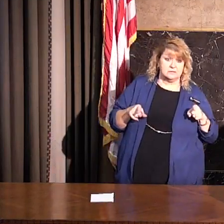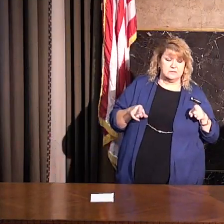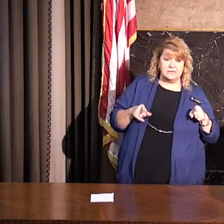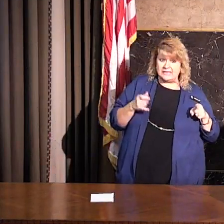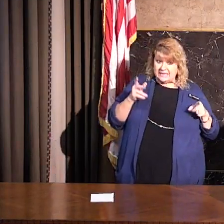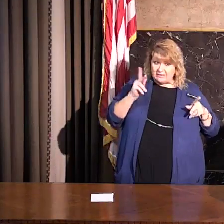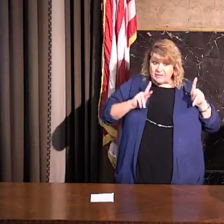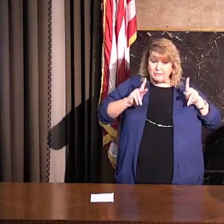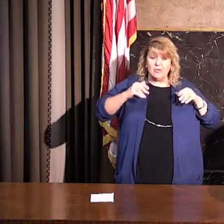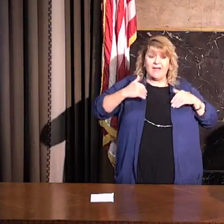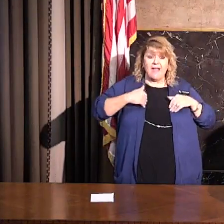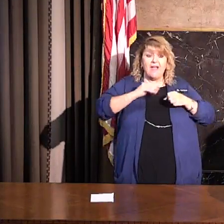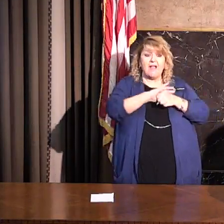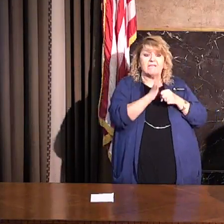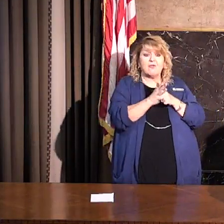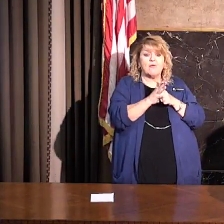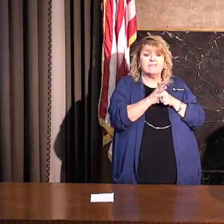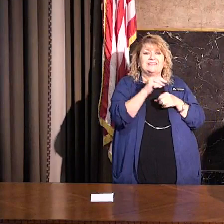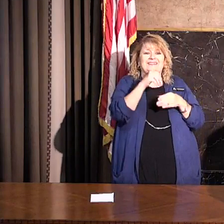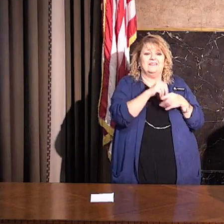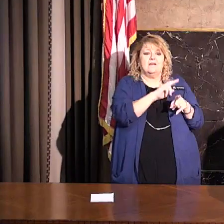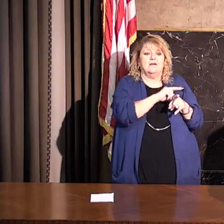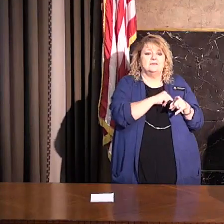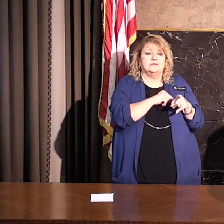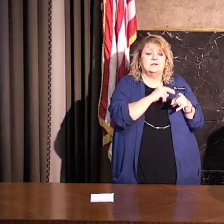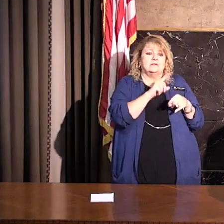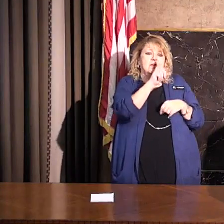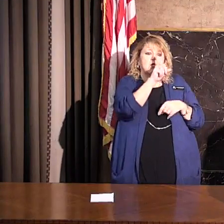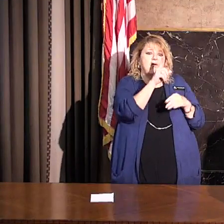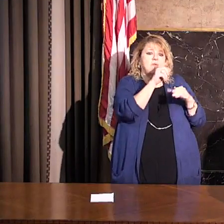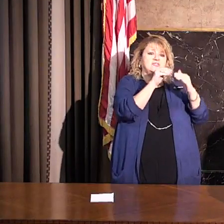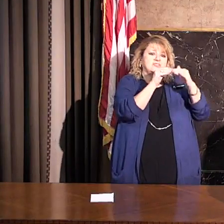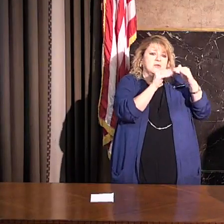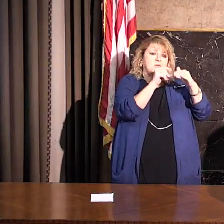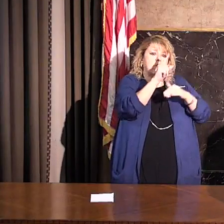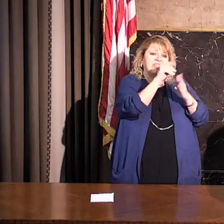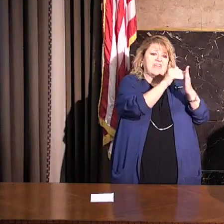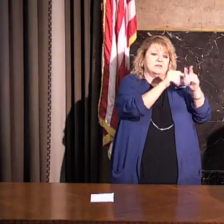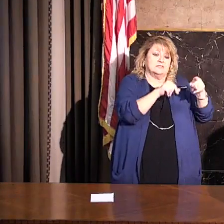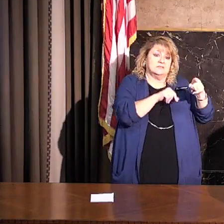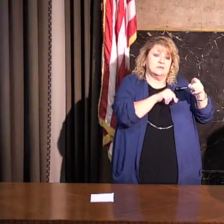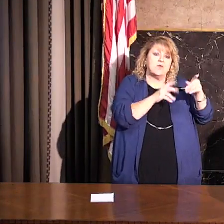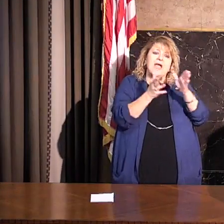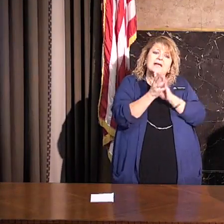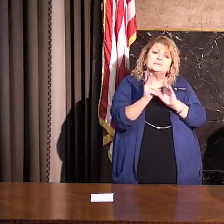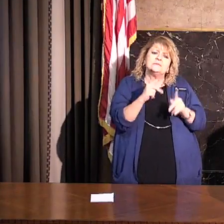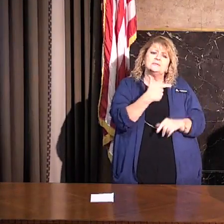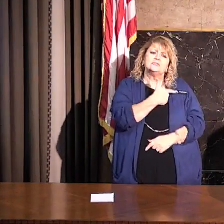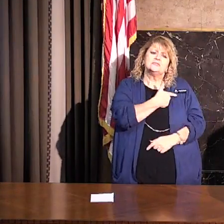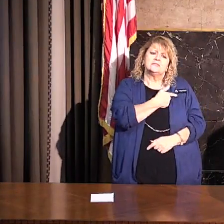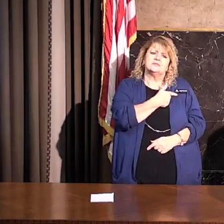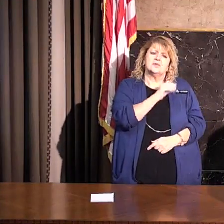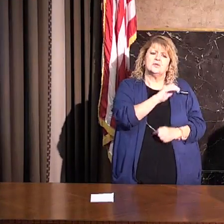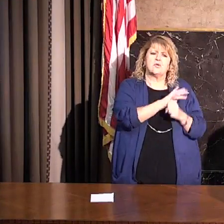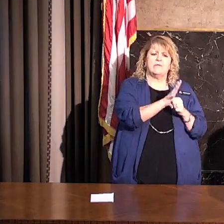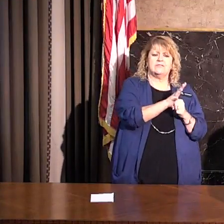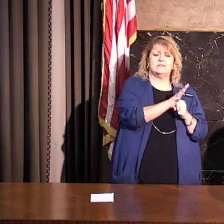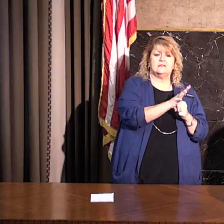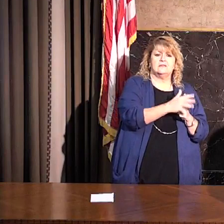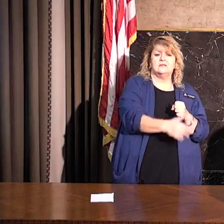people still in the hospital with COVID as we get into flu season. So, just like like we're asking people to get